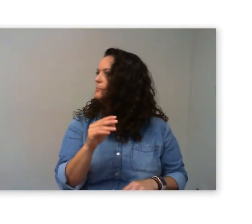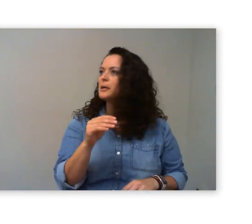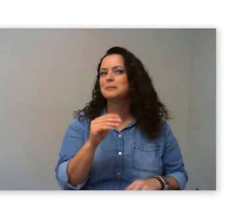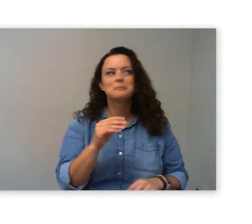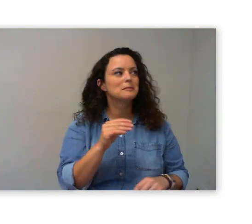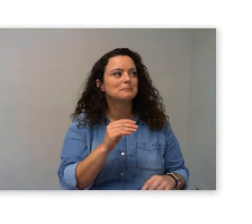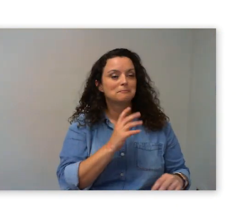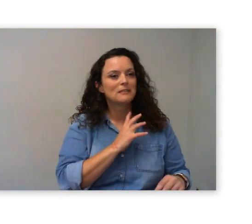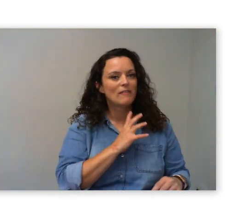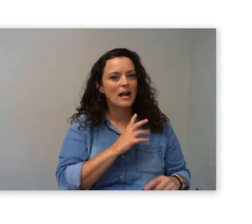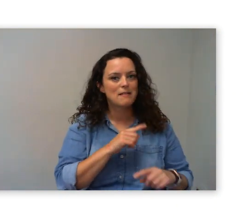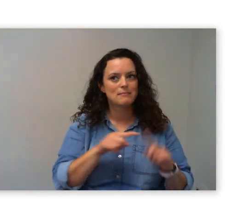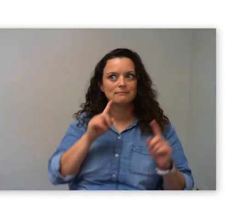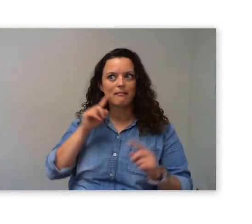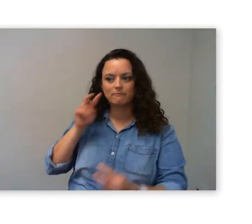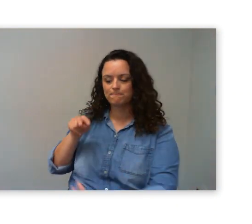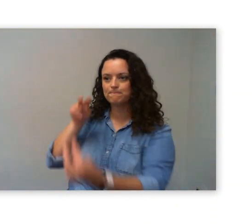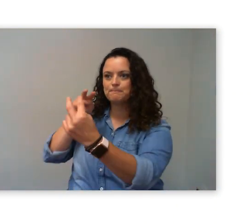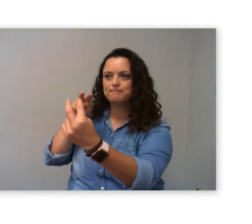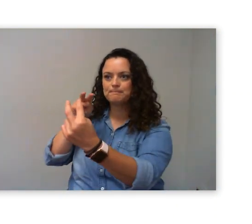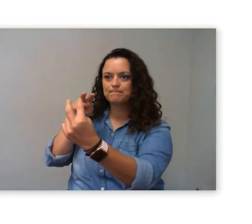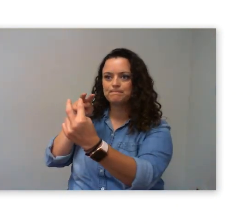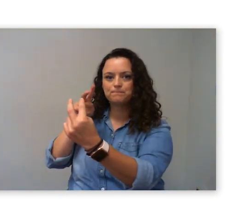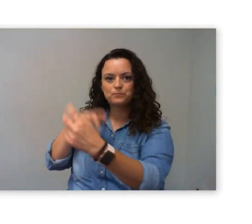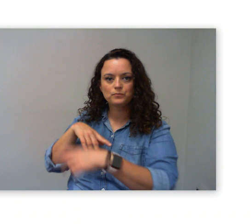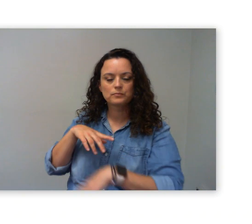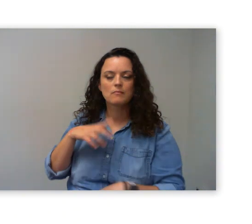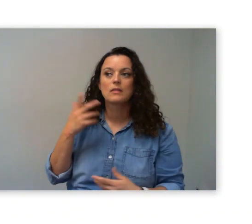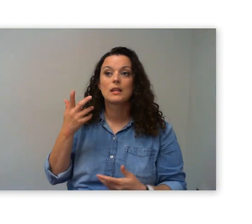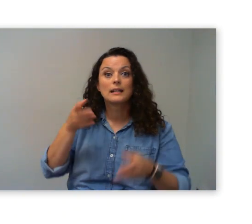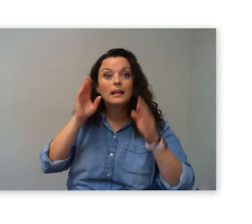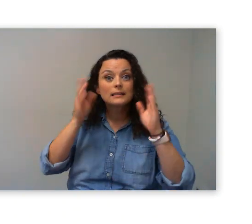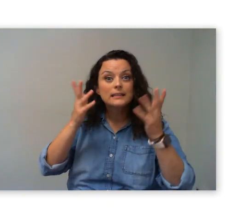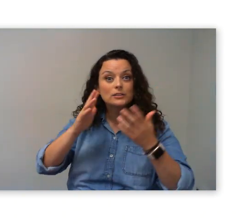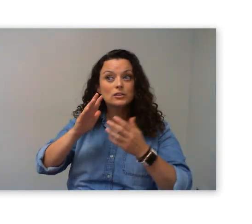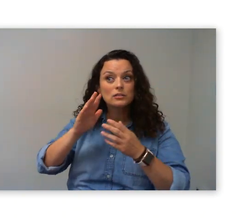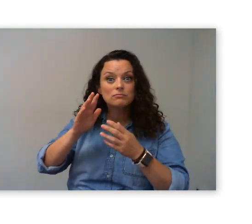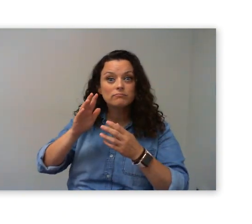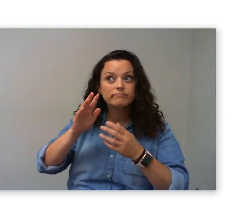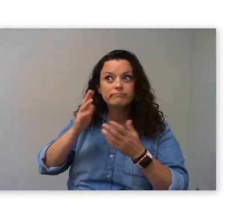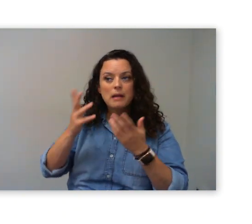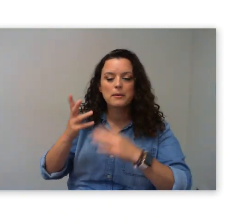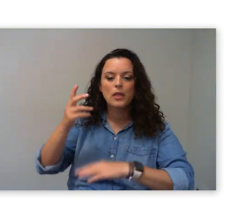they are you know might pound on a desk to get somebody's attention so those are